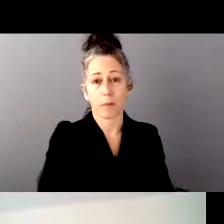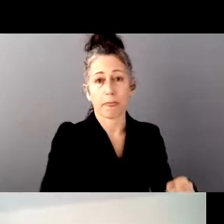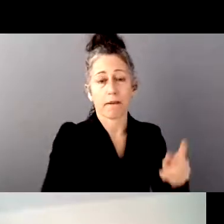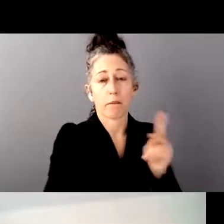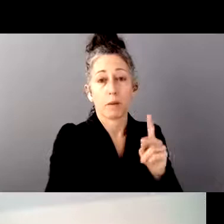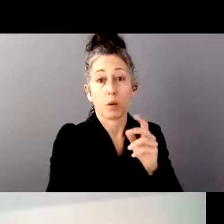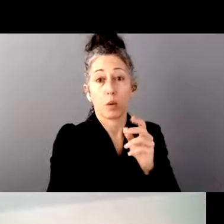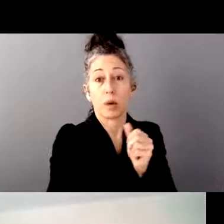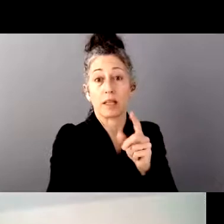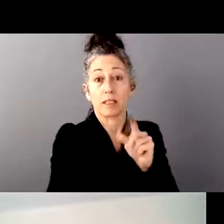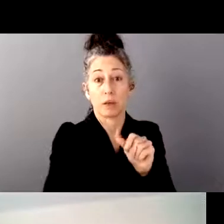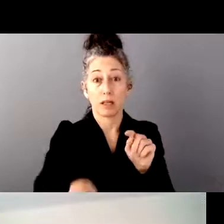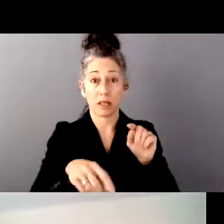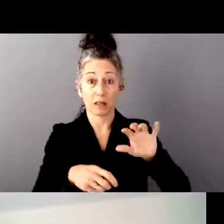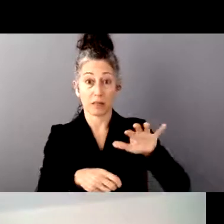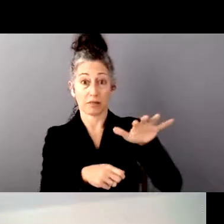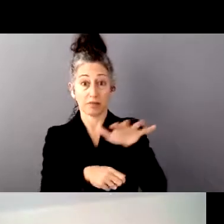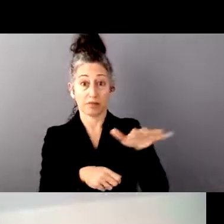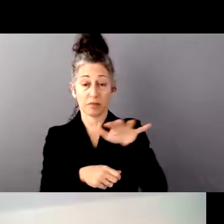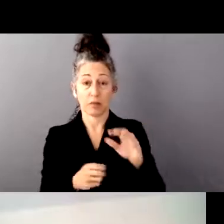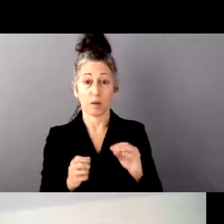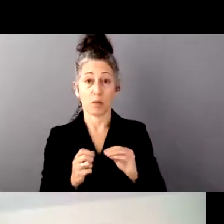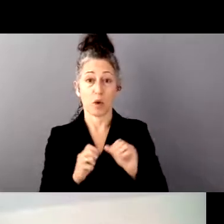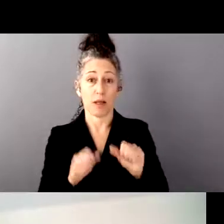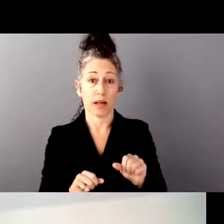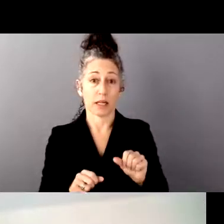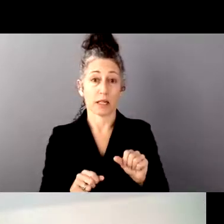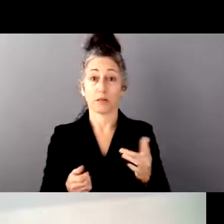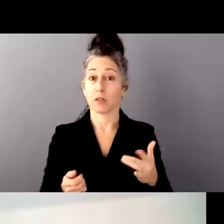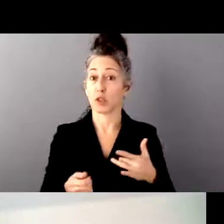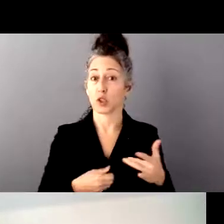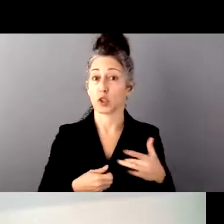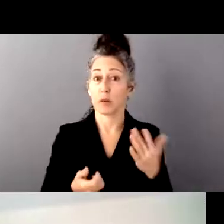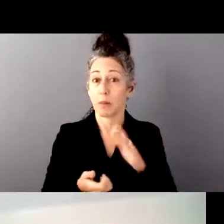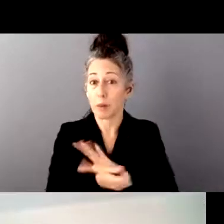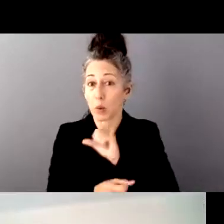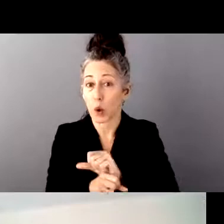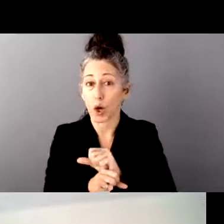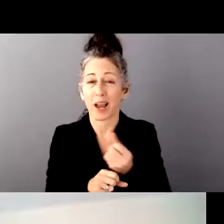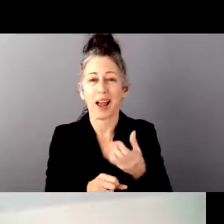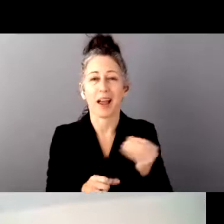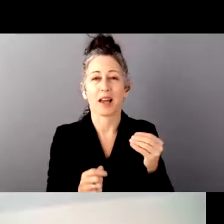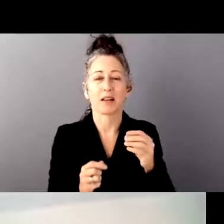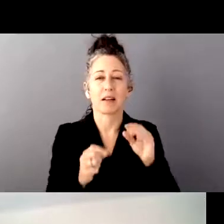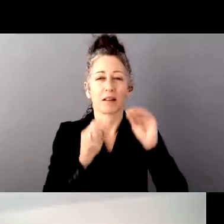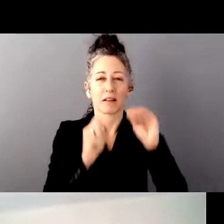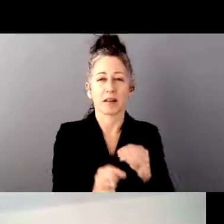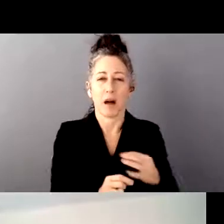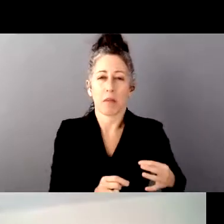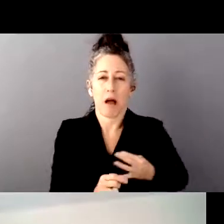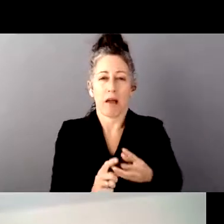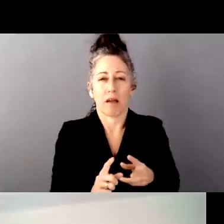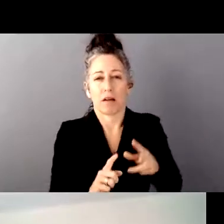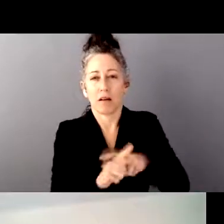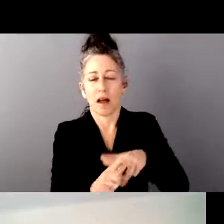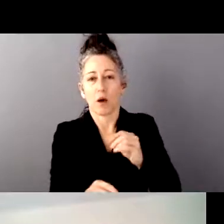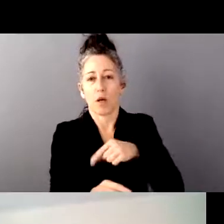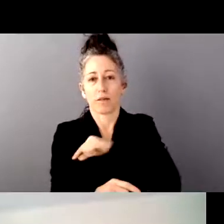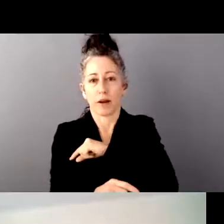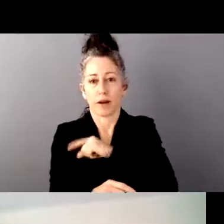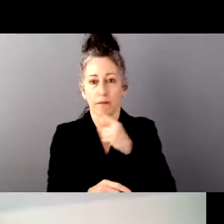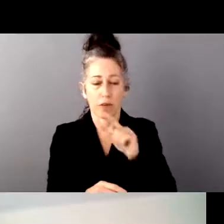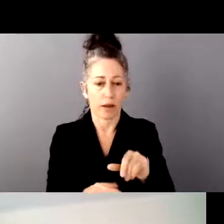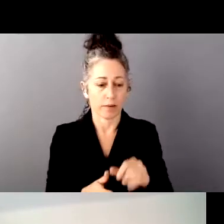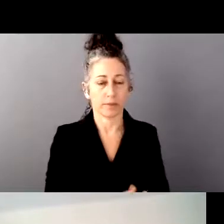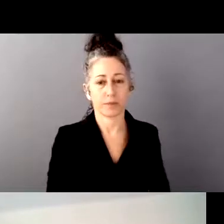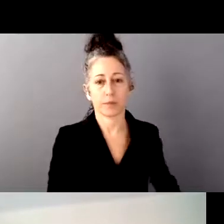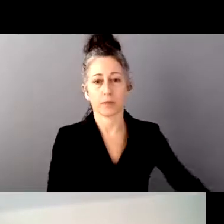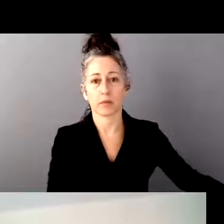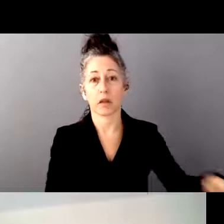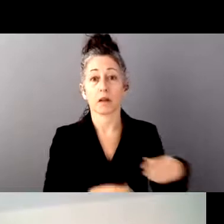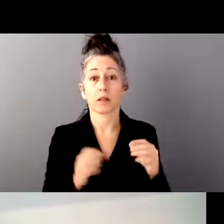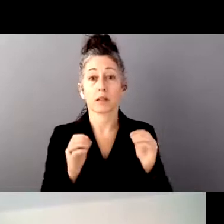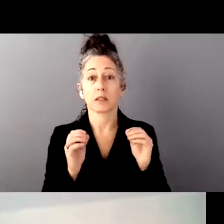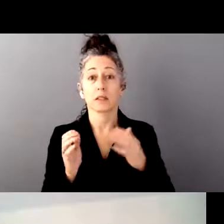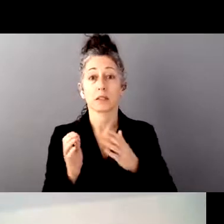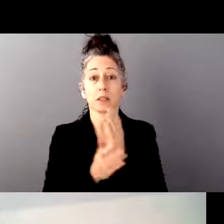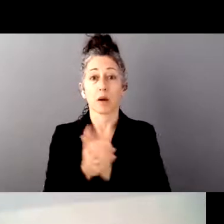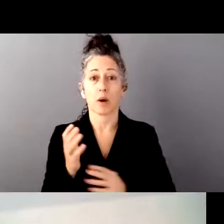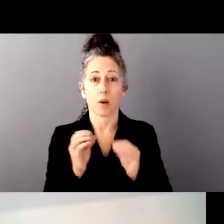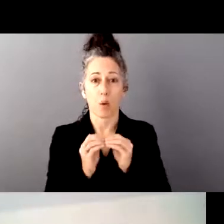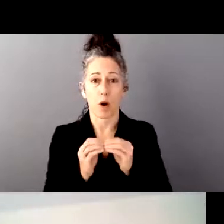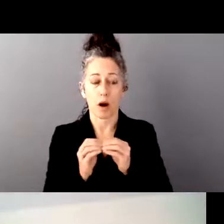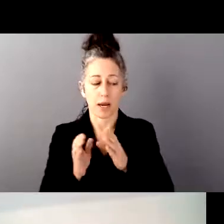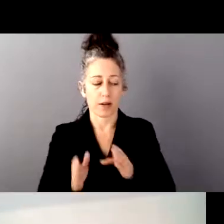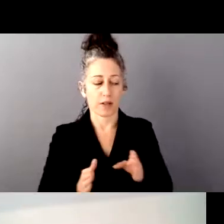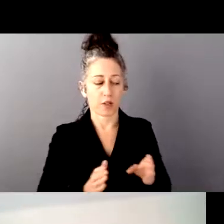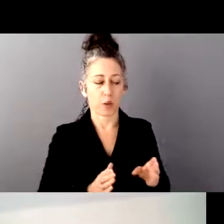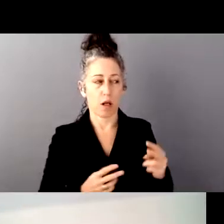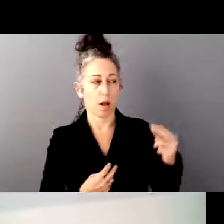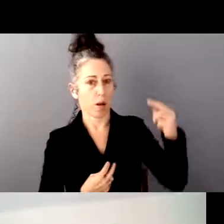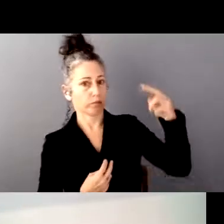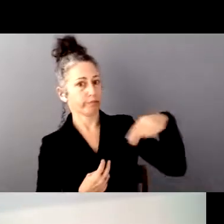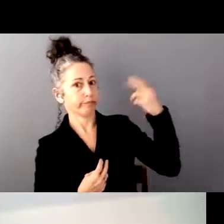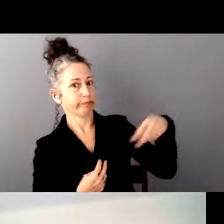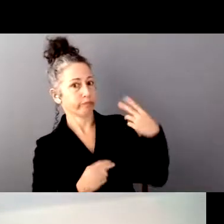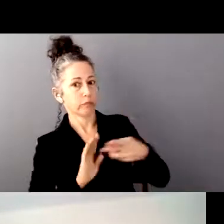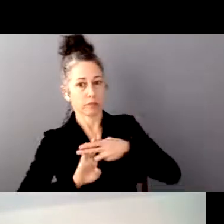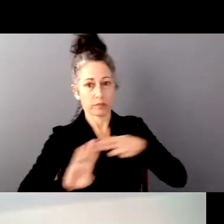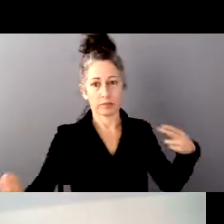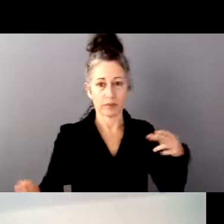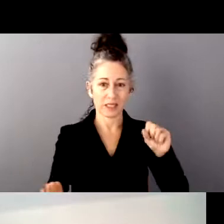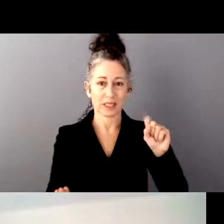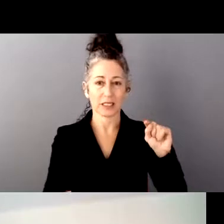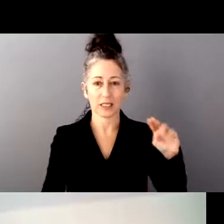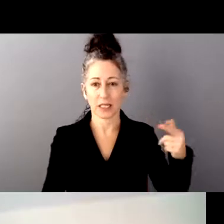more likely to be concerned about paperwork or qualifying for programs and accessing free food than others. Some were more individual perceptions or worries about stigma so people with disabilities were more likely to stated that they didn't want to rely on food programs or